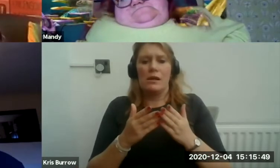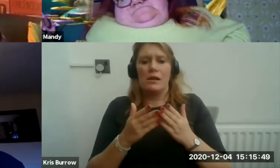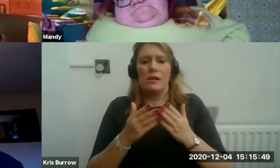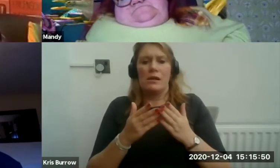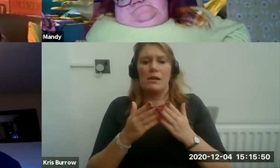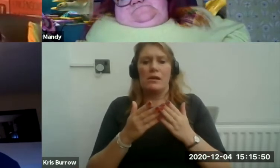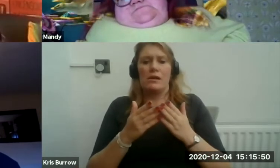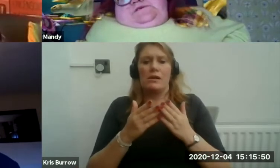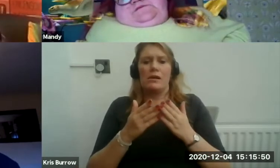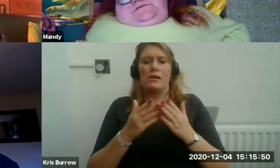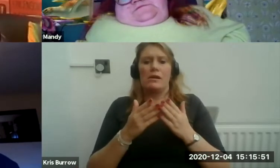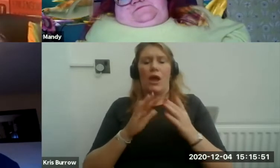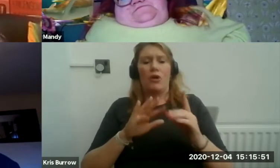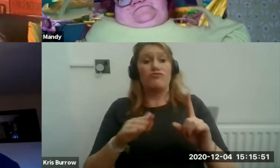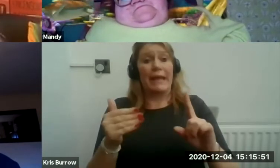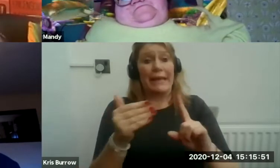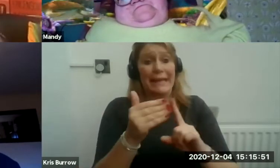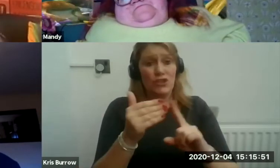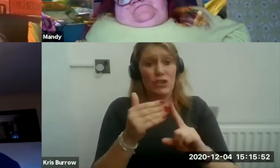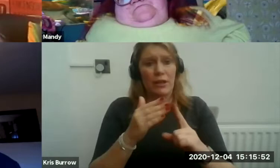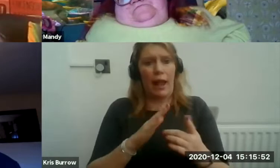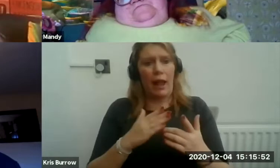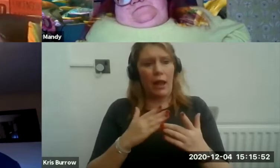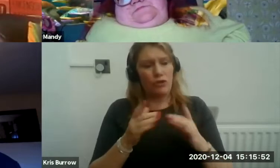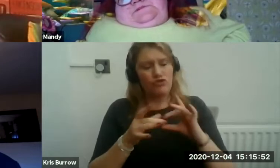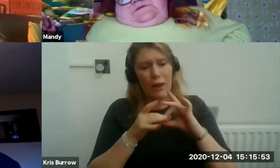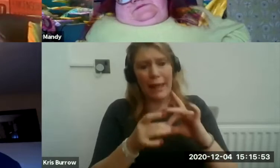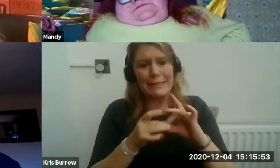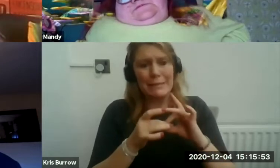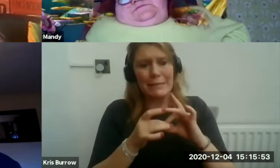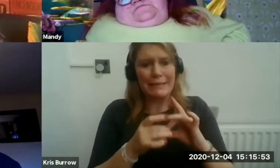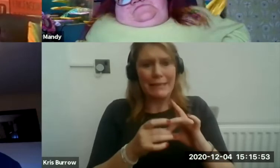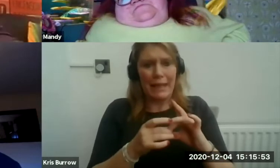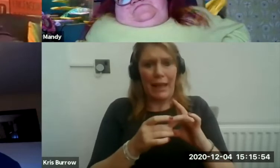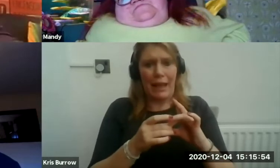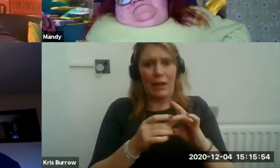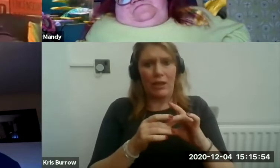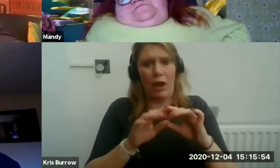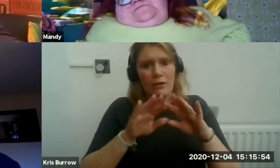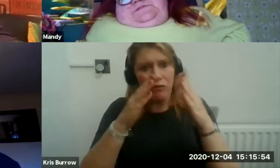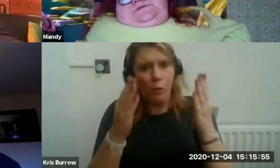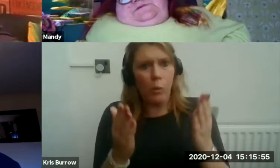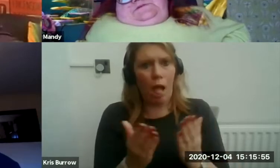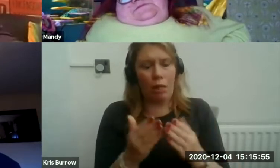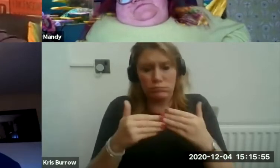recognition and relatability and the work I write for theatre is usually quite